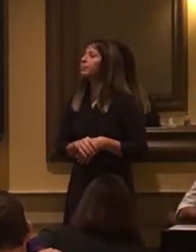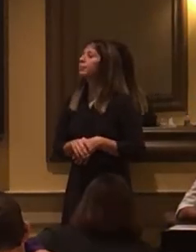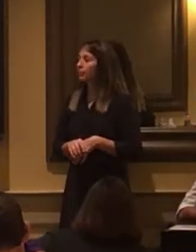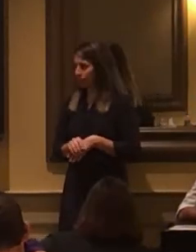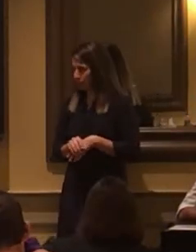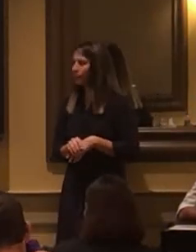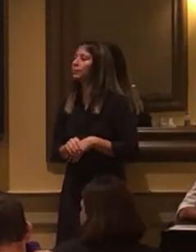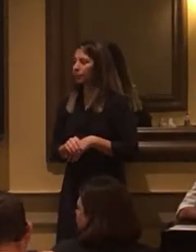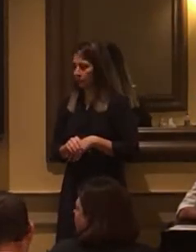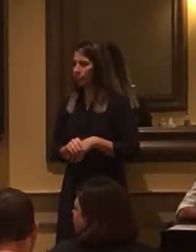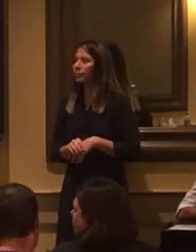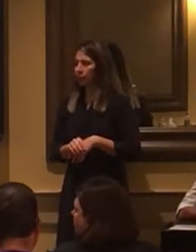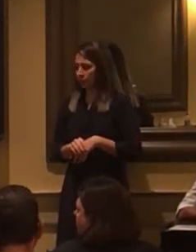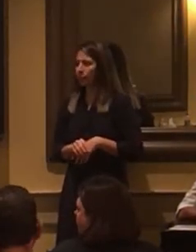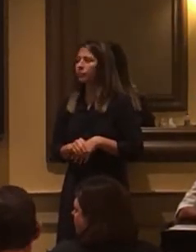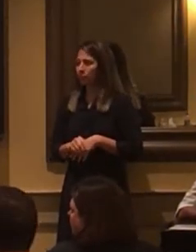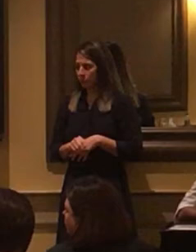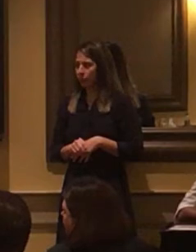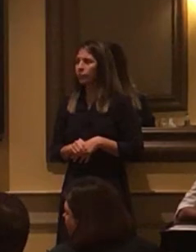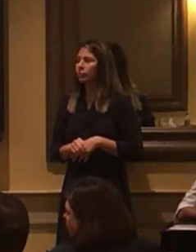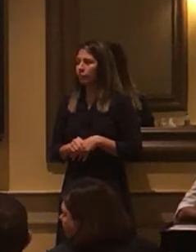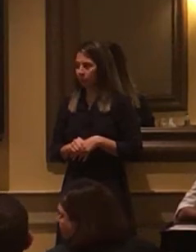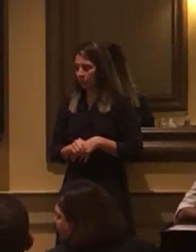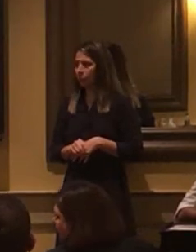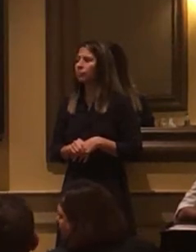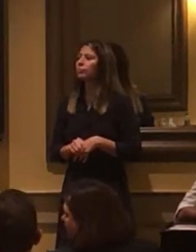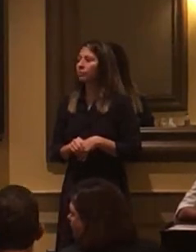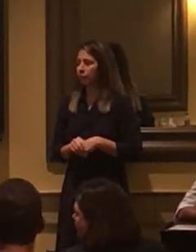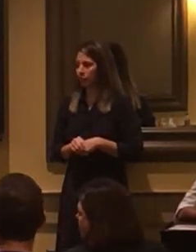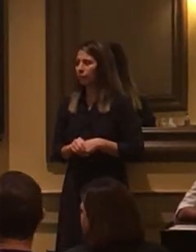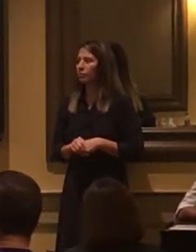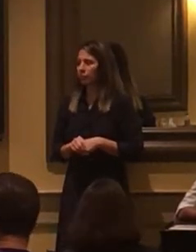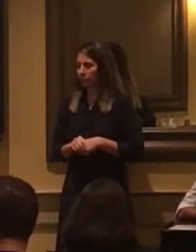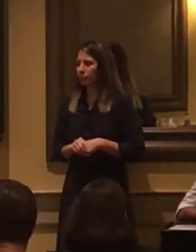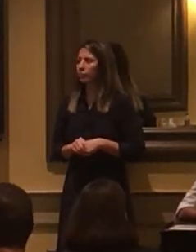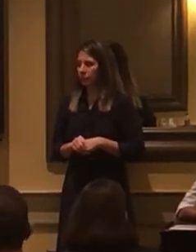in elementary school and middle school that would have made a difference.